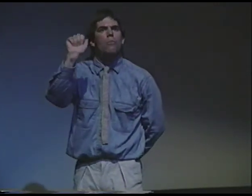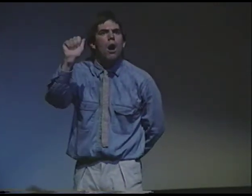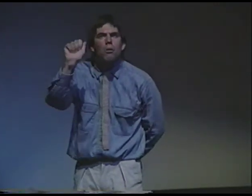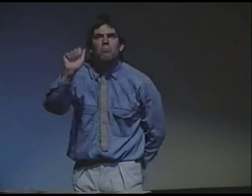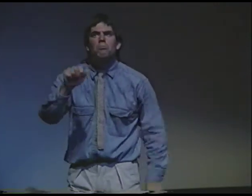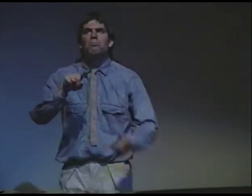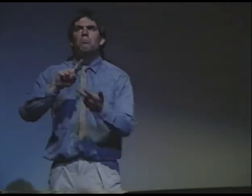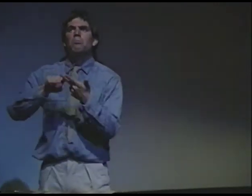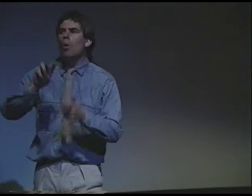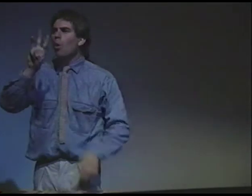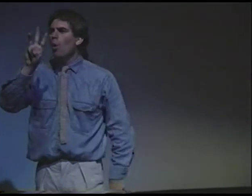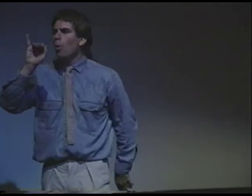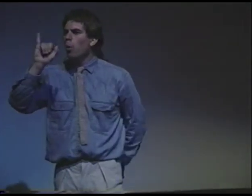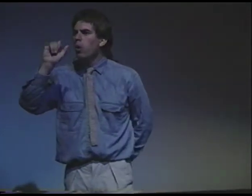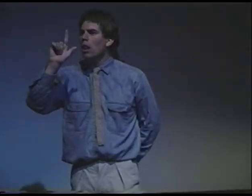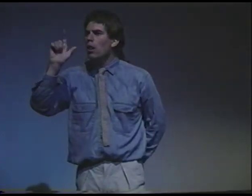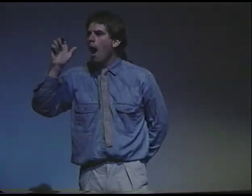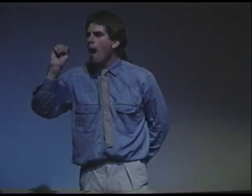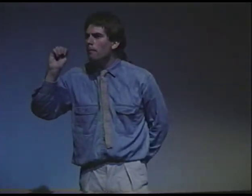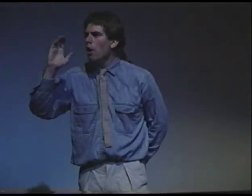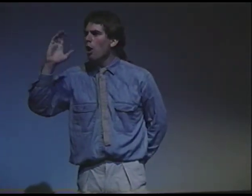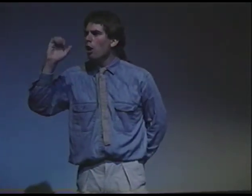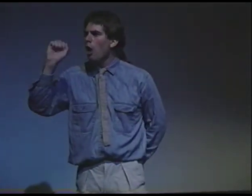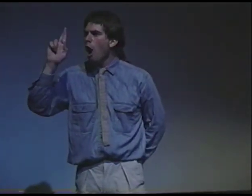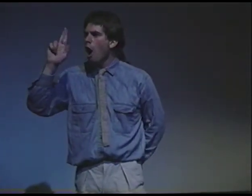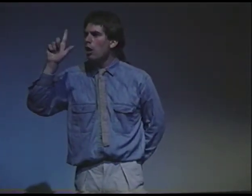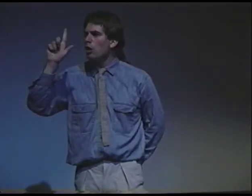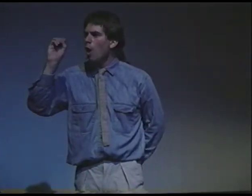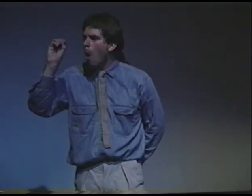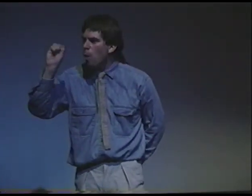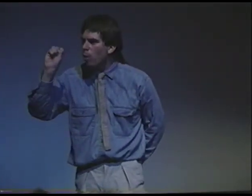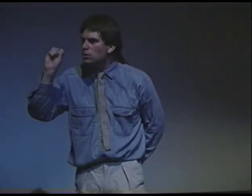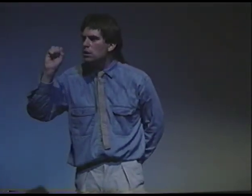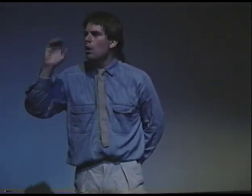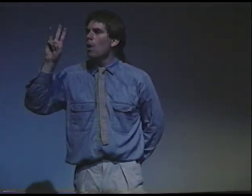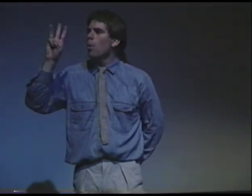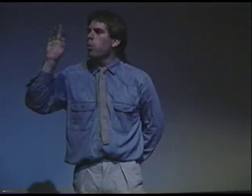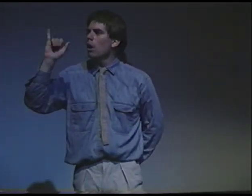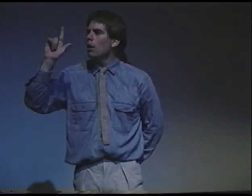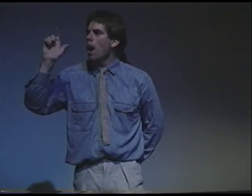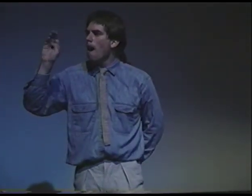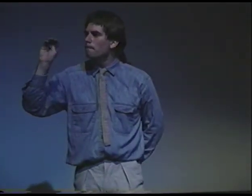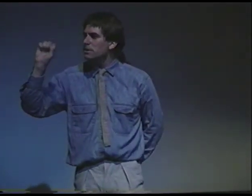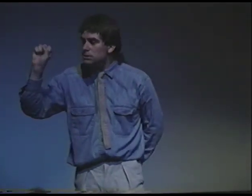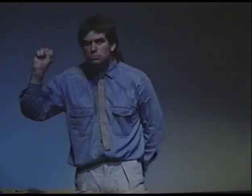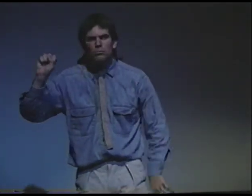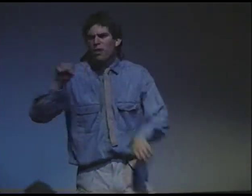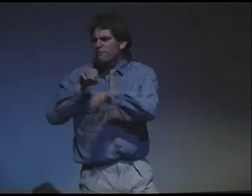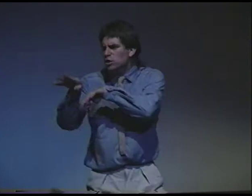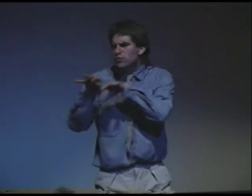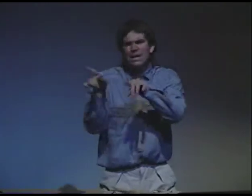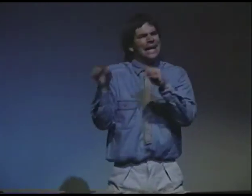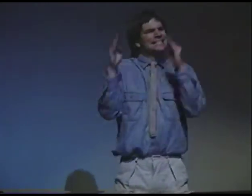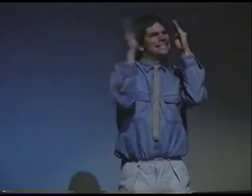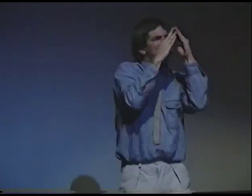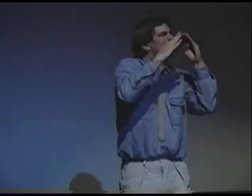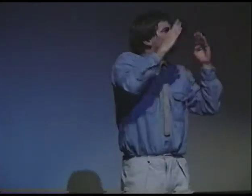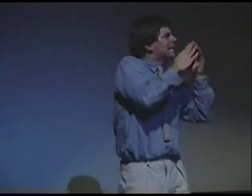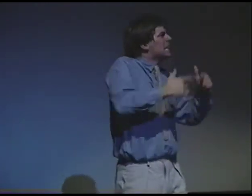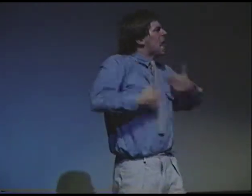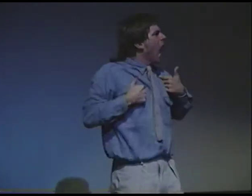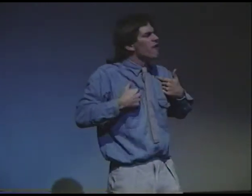And another one, Frank O'Hara, William Carlos Williams,